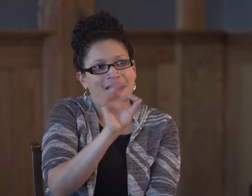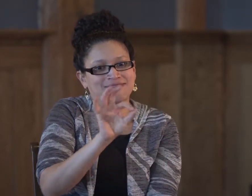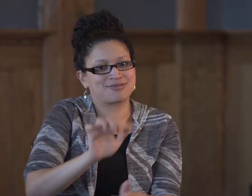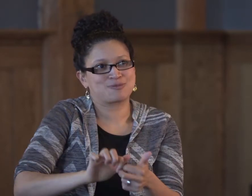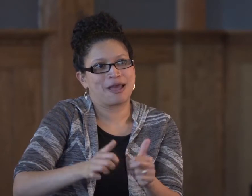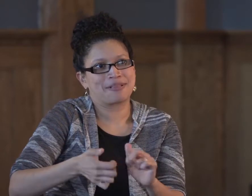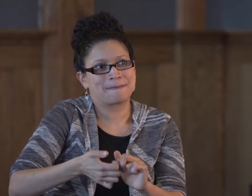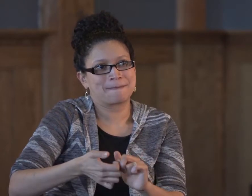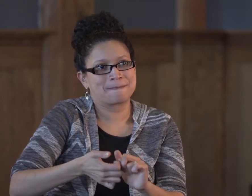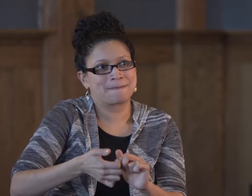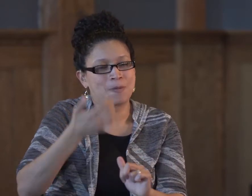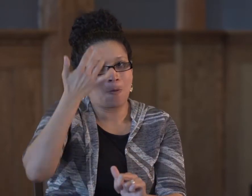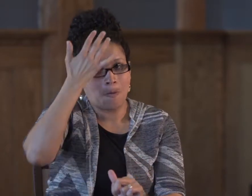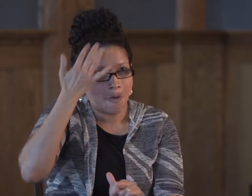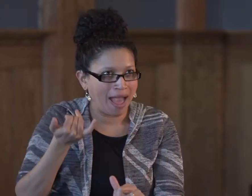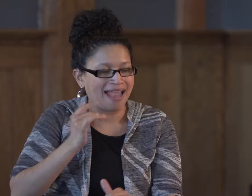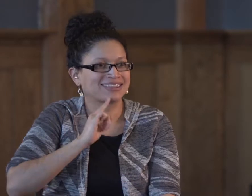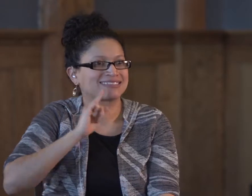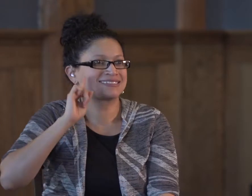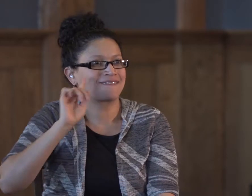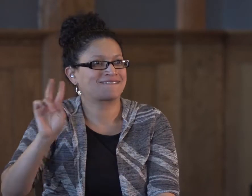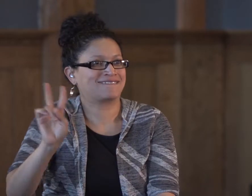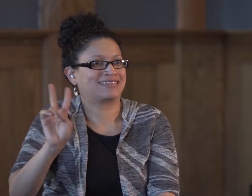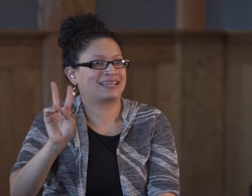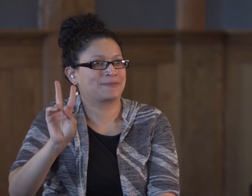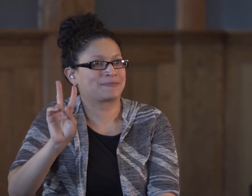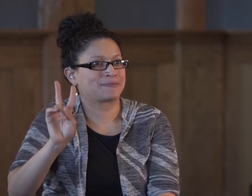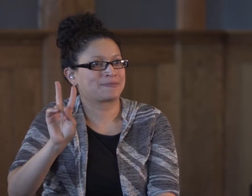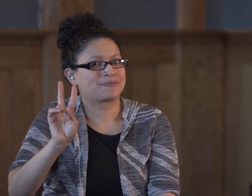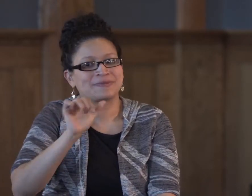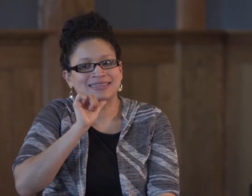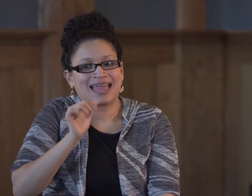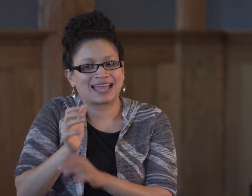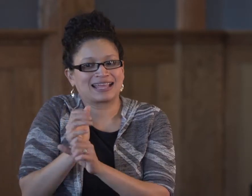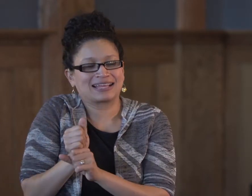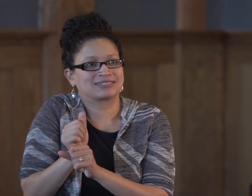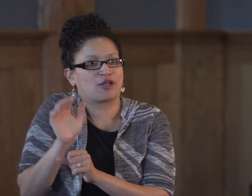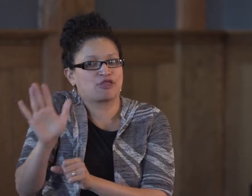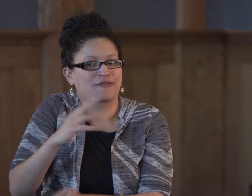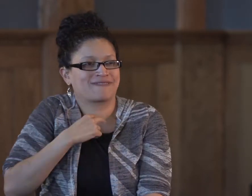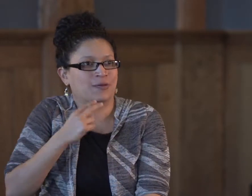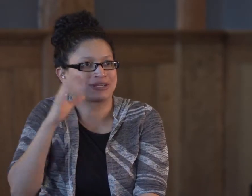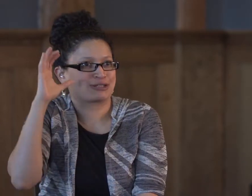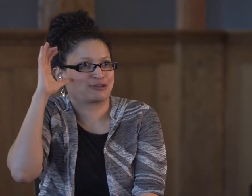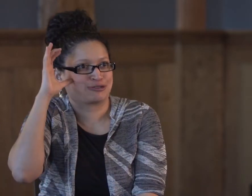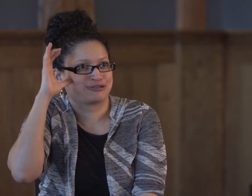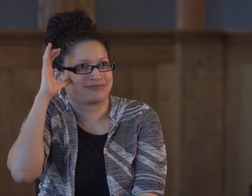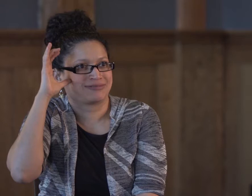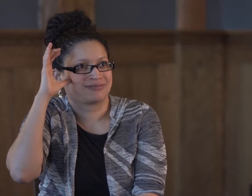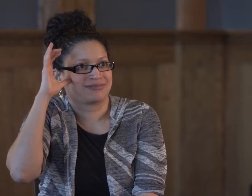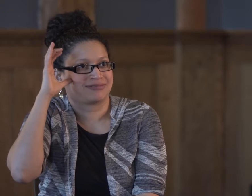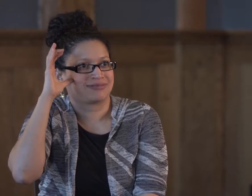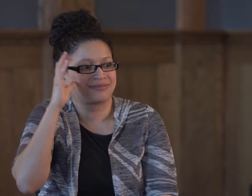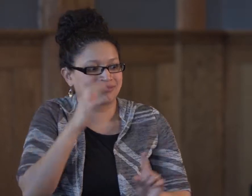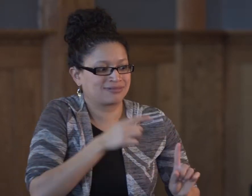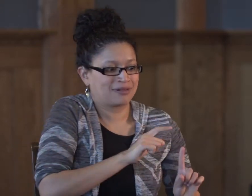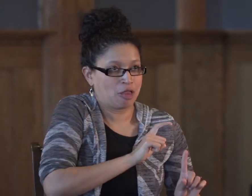that that is the root of the problem often in how Deaf victims are not heard, how Deaf